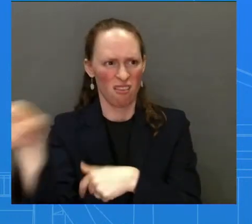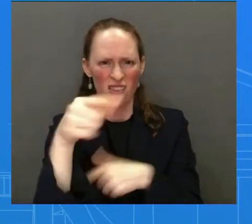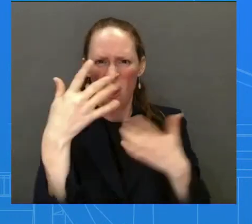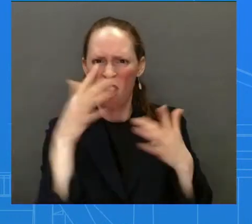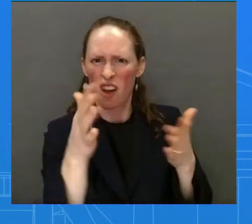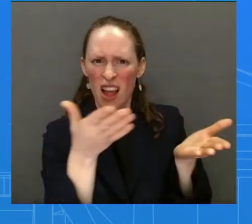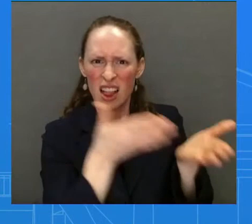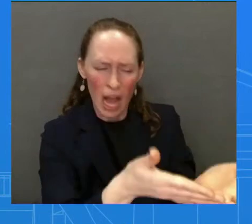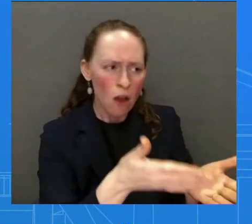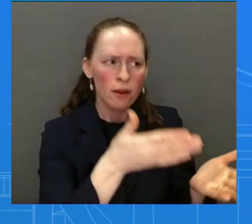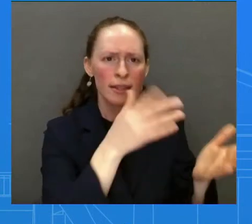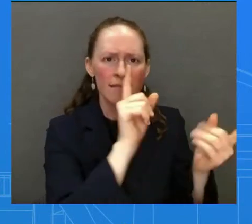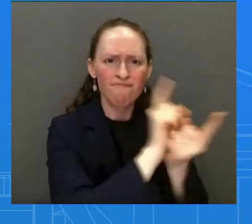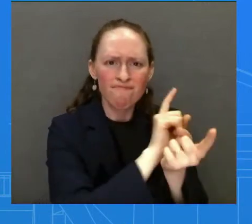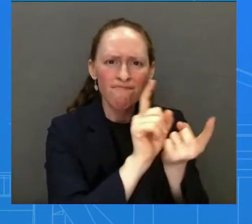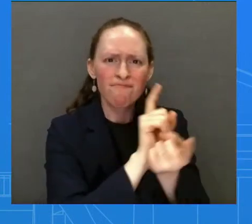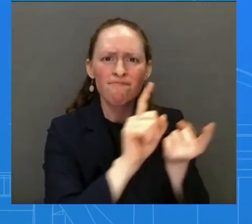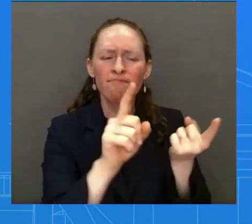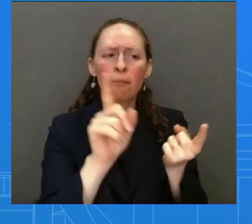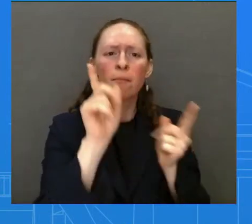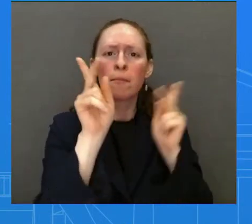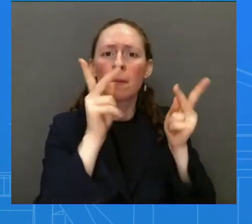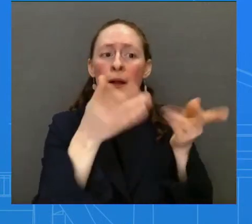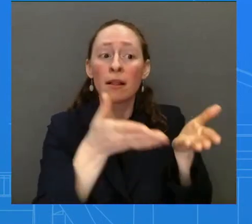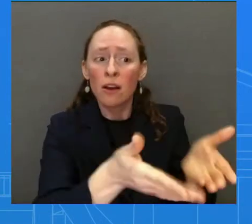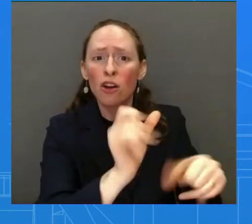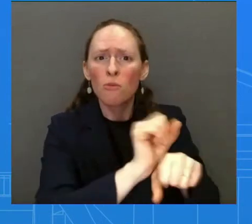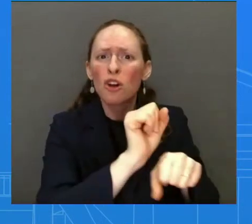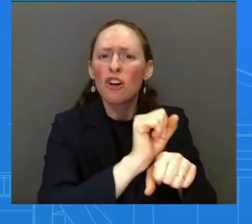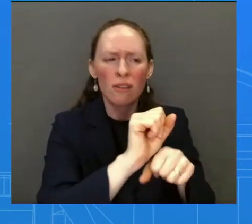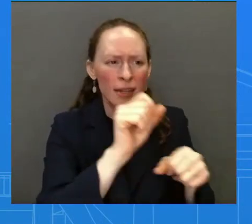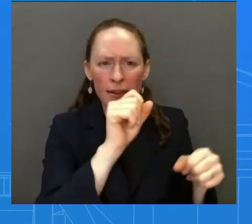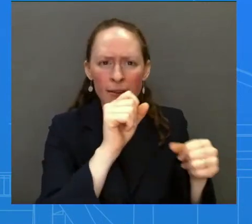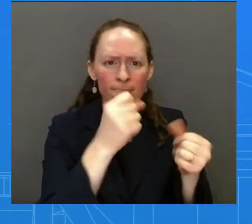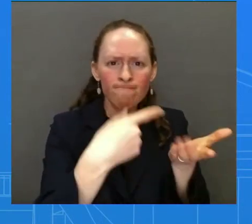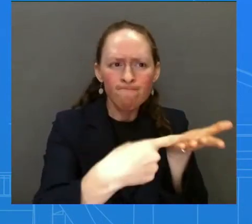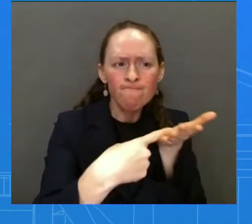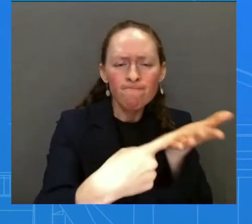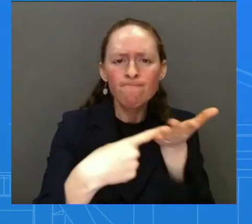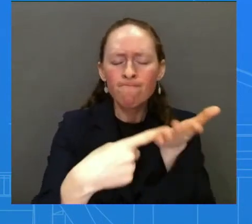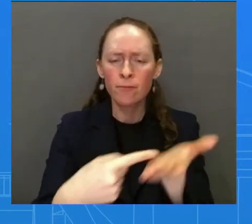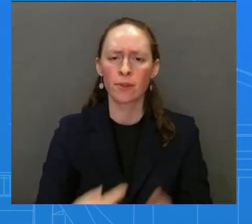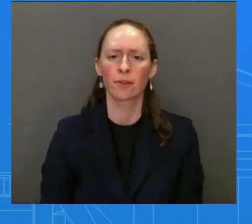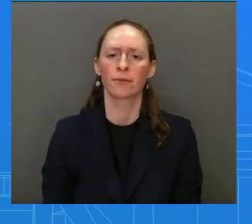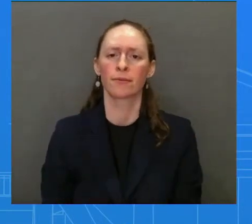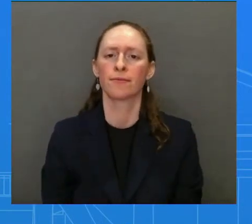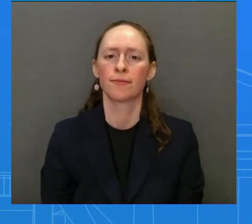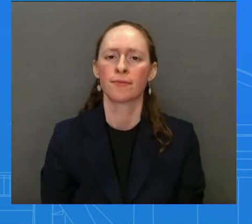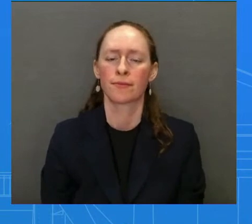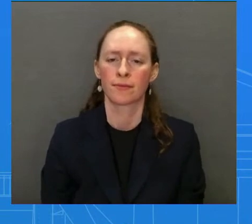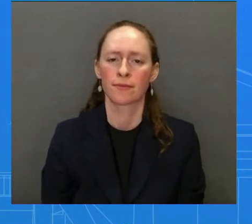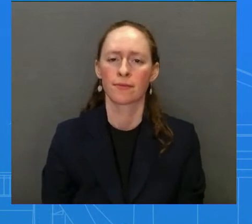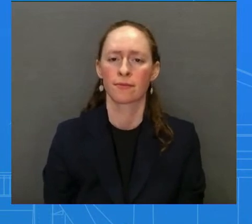We remain committed to doing everything we can to help those impacted by these storms and help them recover.